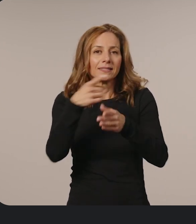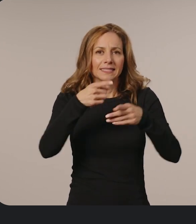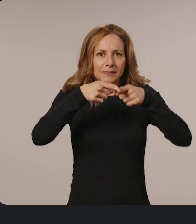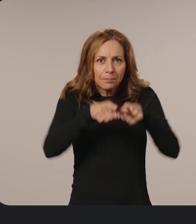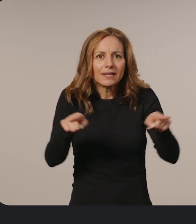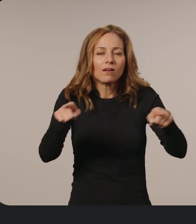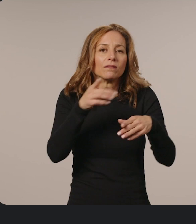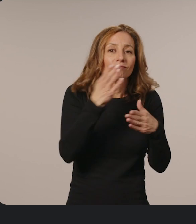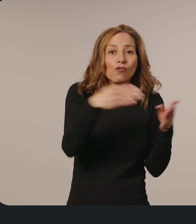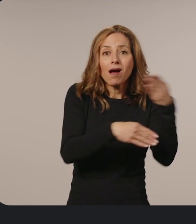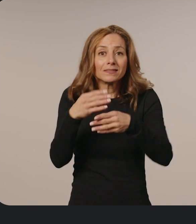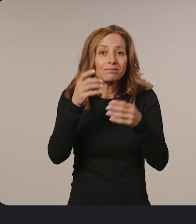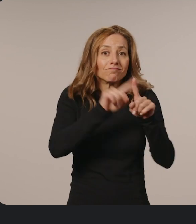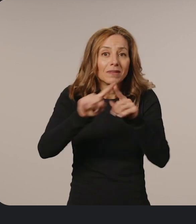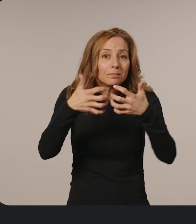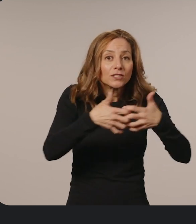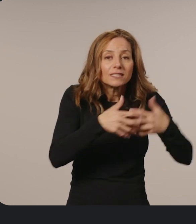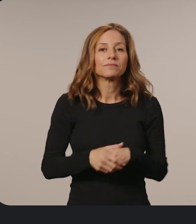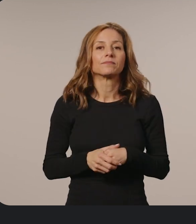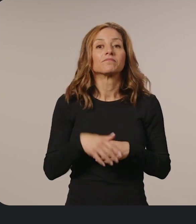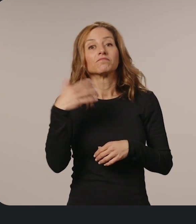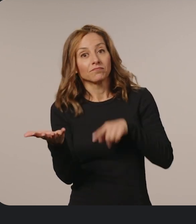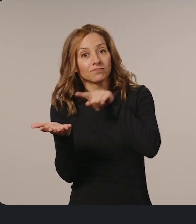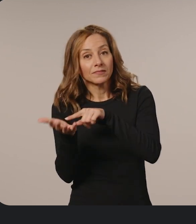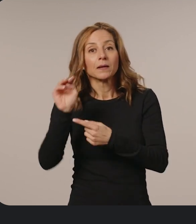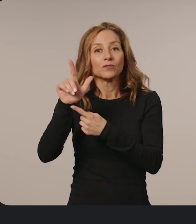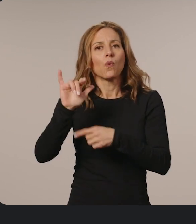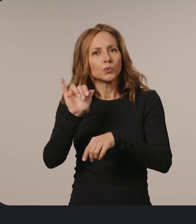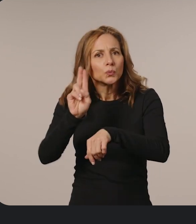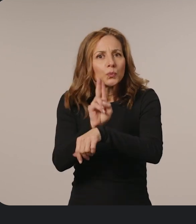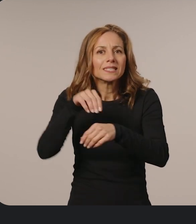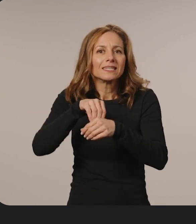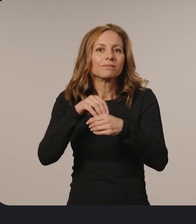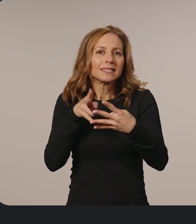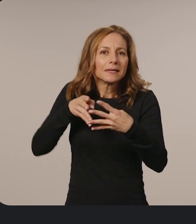and model, splitting work across multiple machine. And on the other hand, machine learning